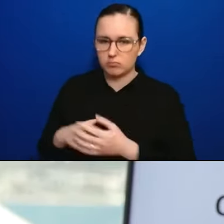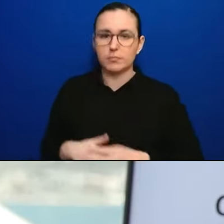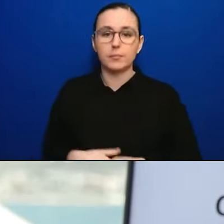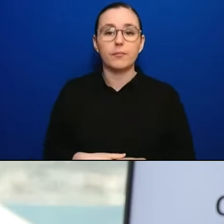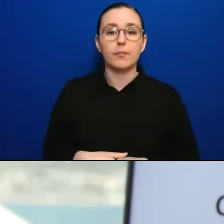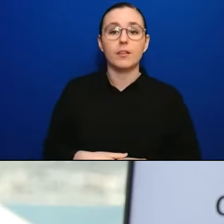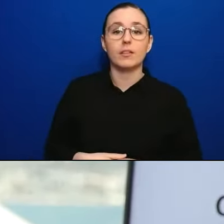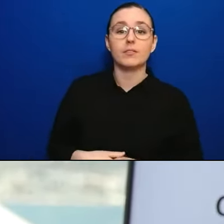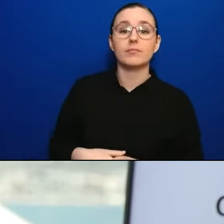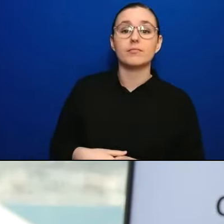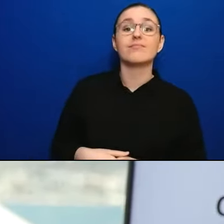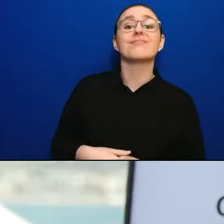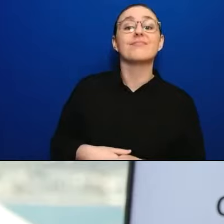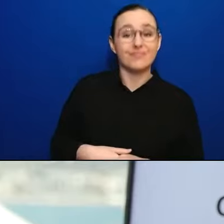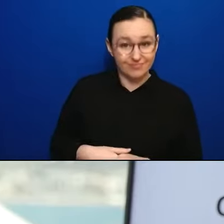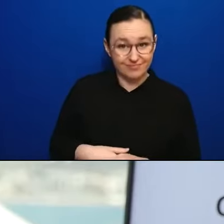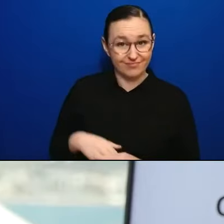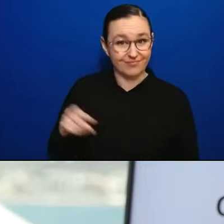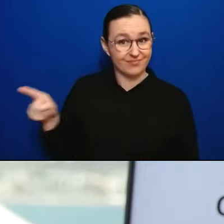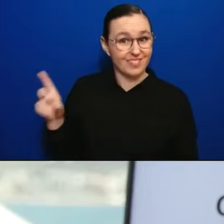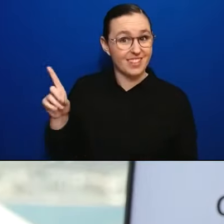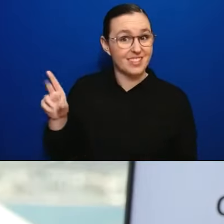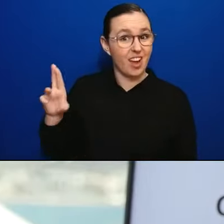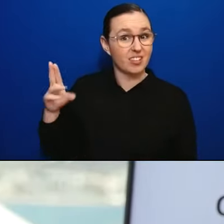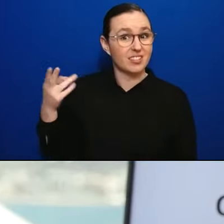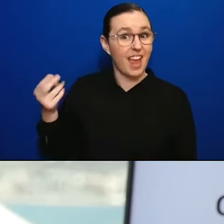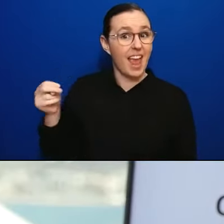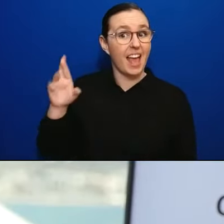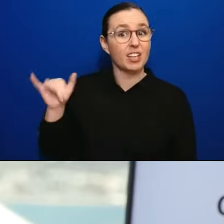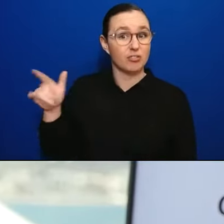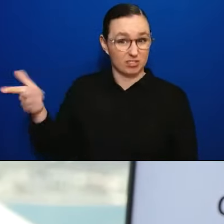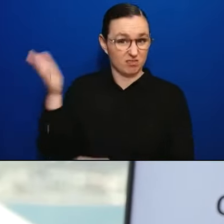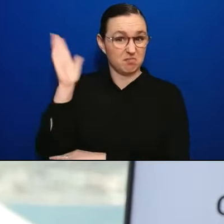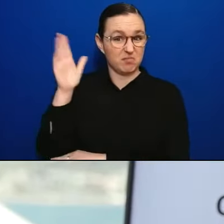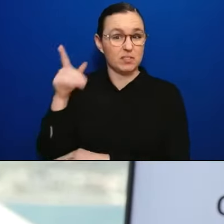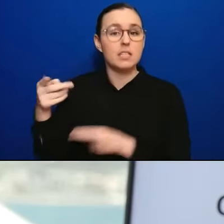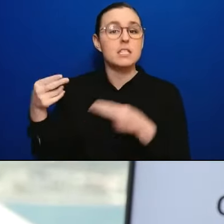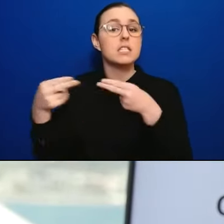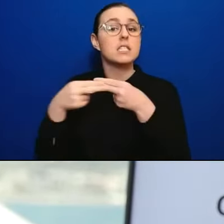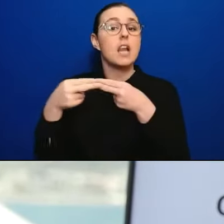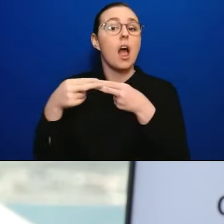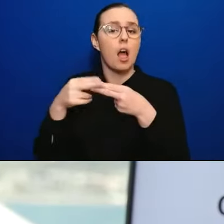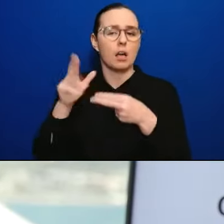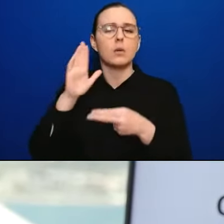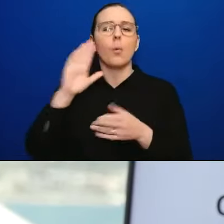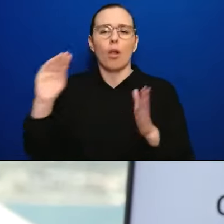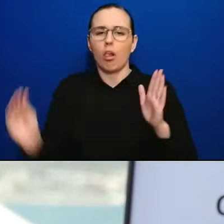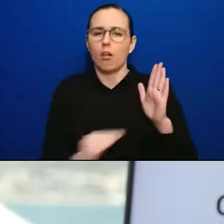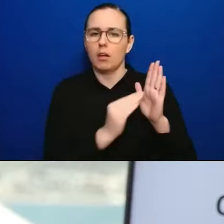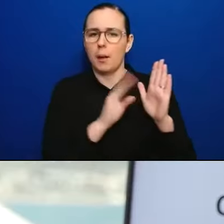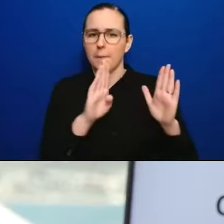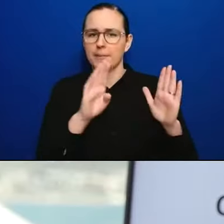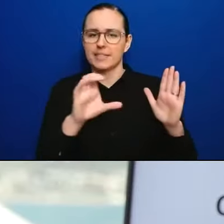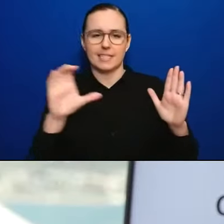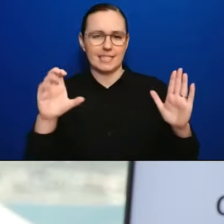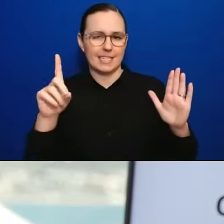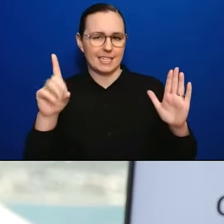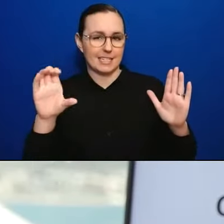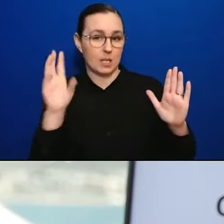be here today on their lands as you're aware Dr. Henry will be